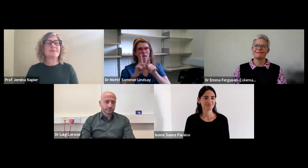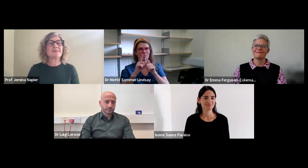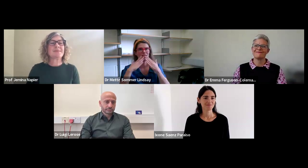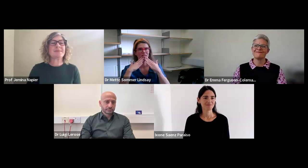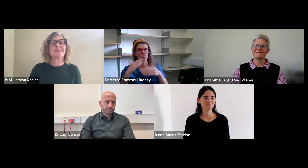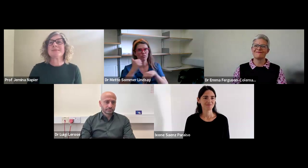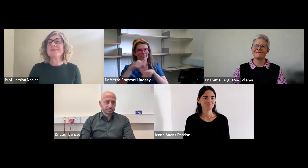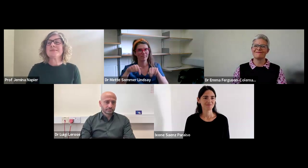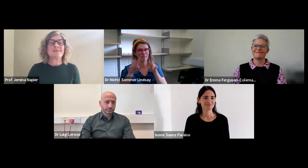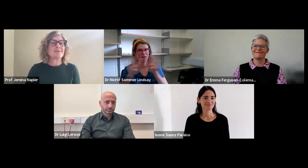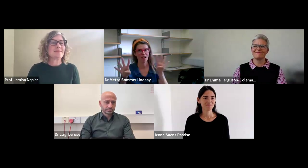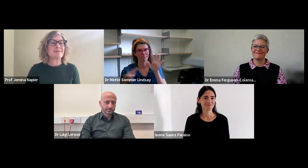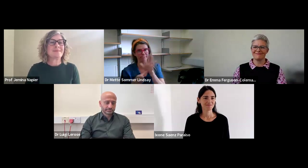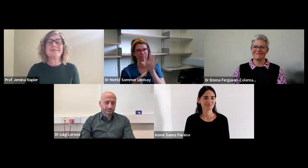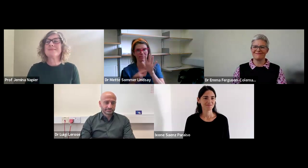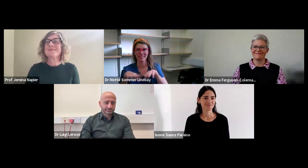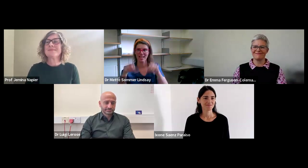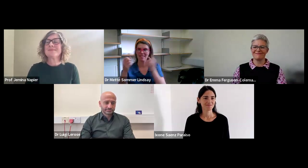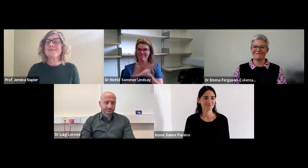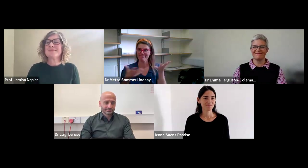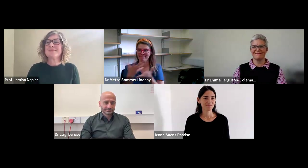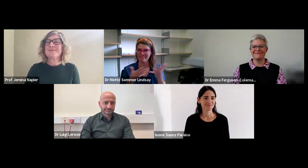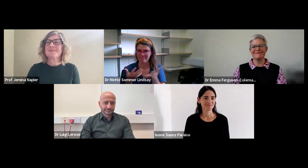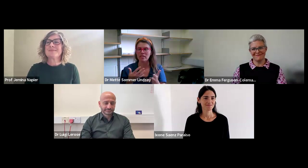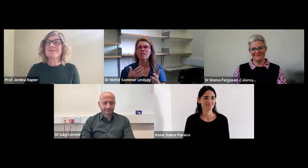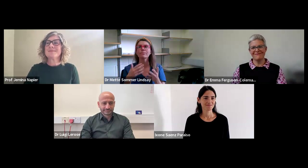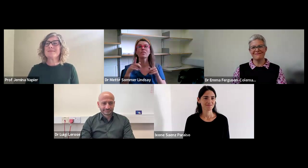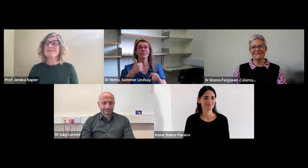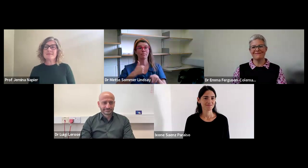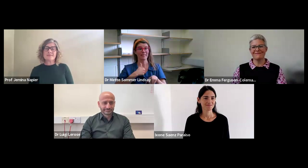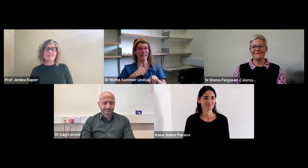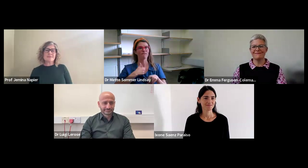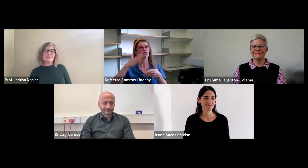Mette: Hello everybody again thank you for inviting me to be on this panel, it's really